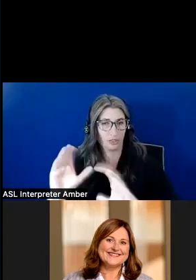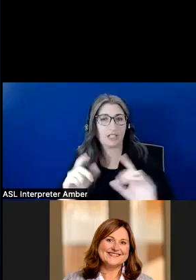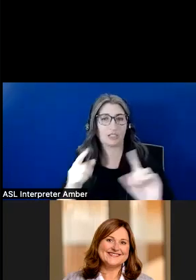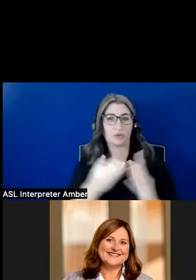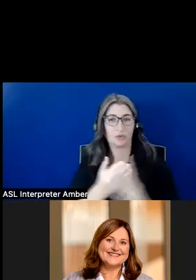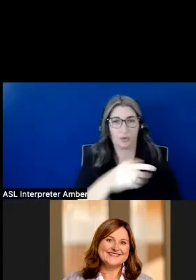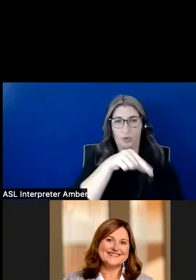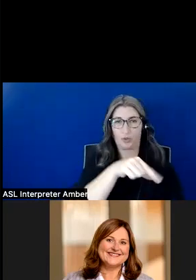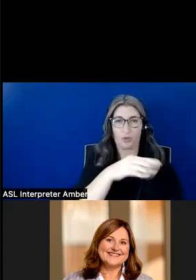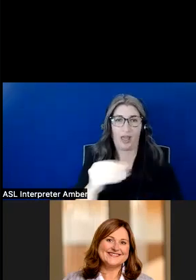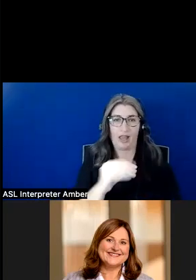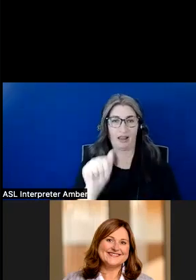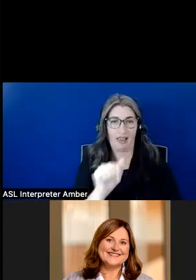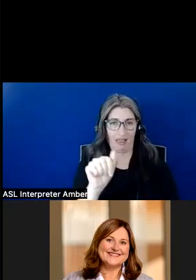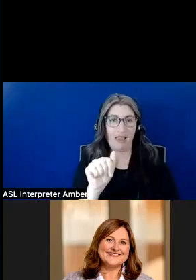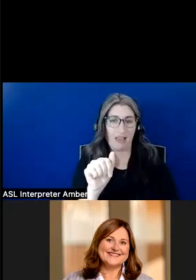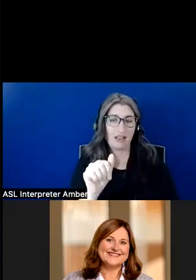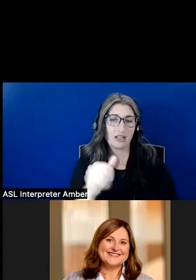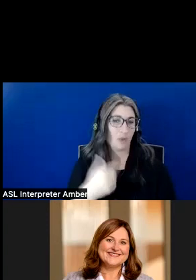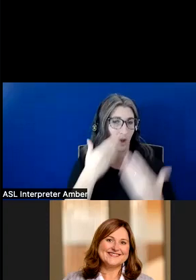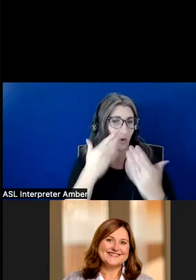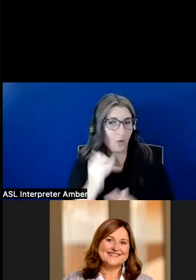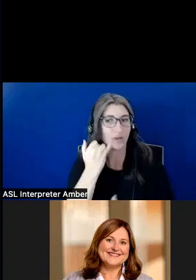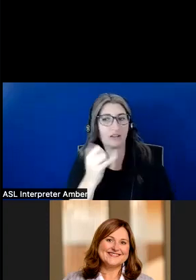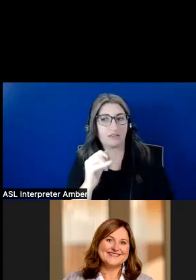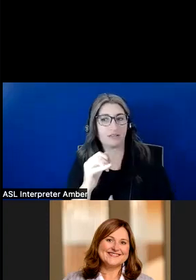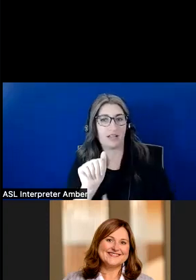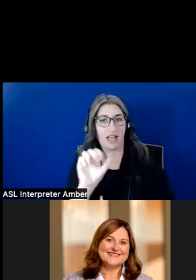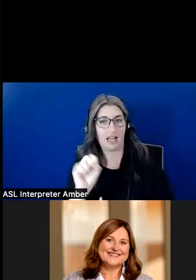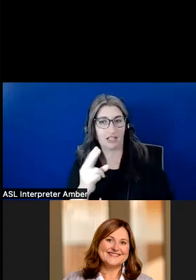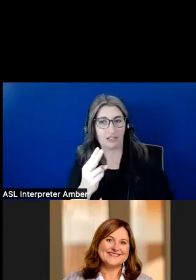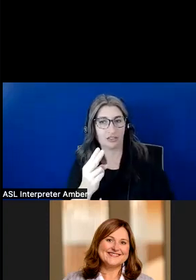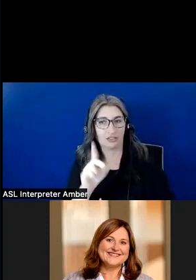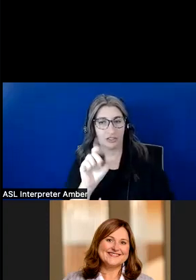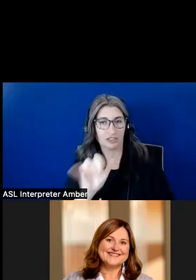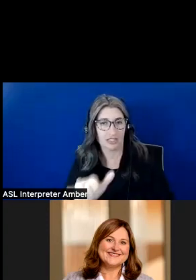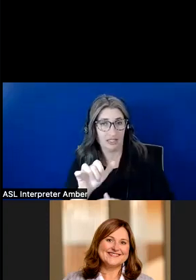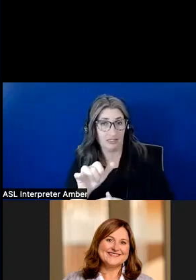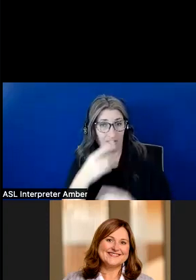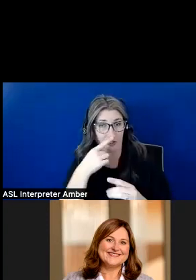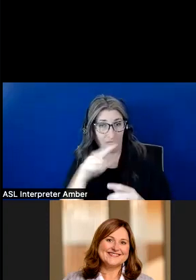So, I don't know—Ashley, if you could share a little bit about how folks can submit their questions?